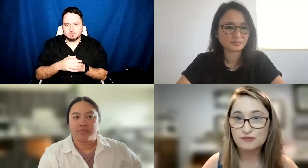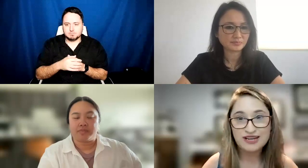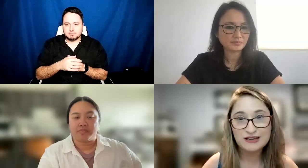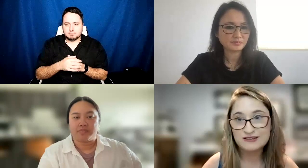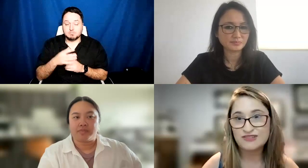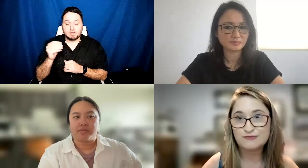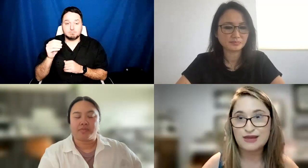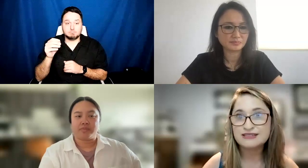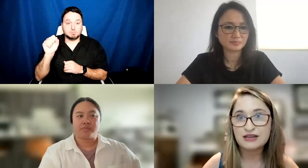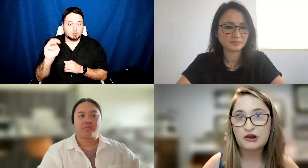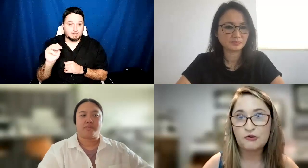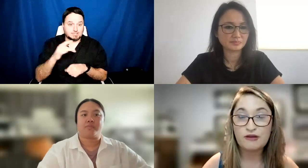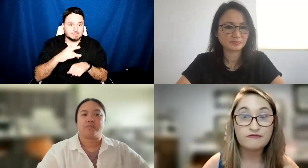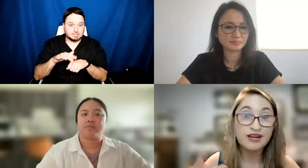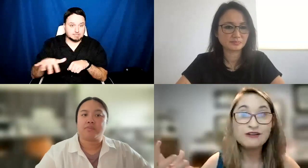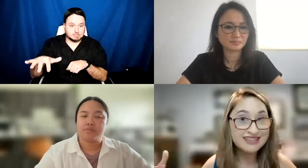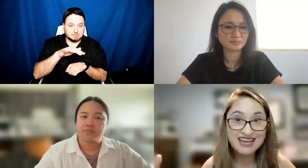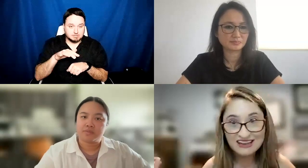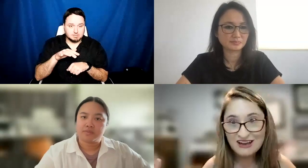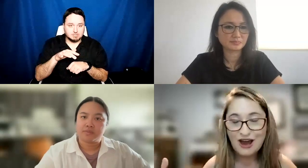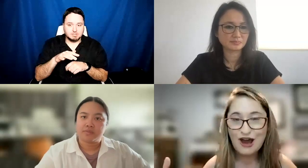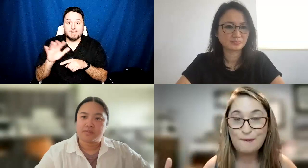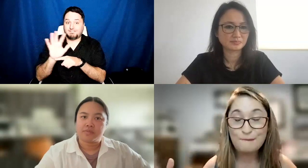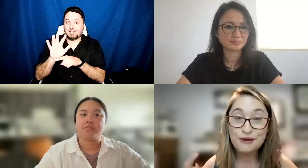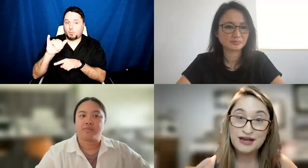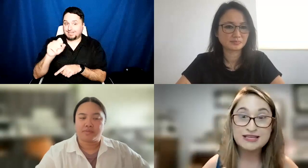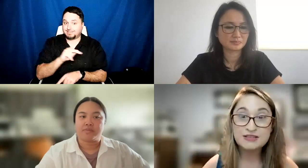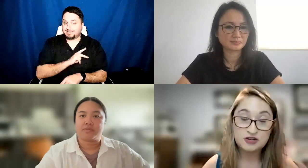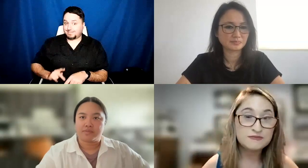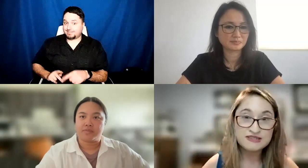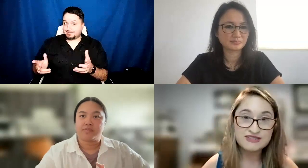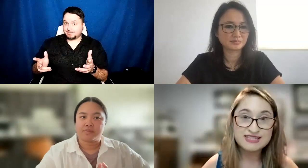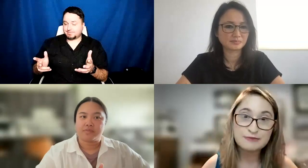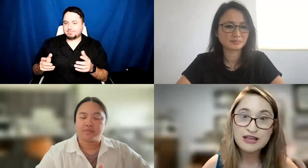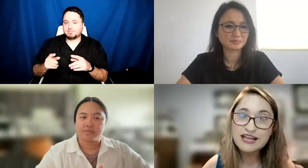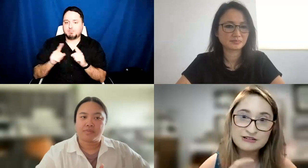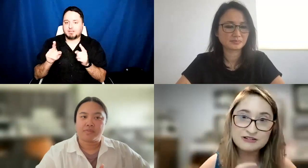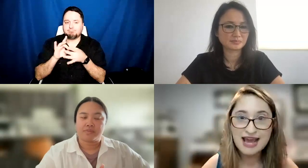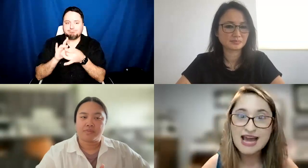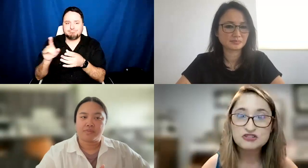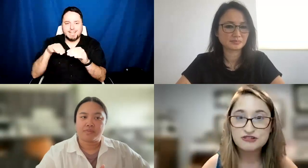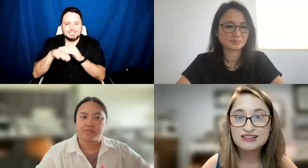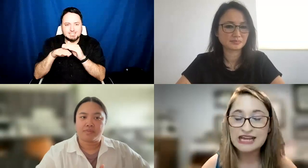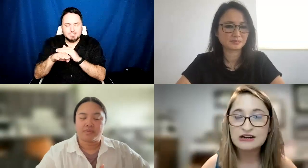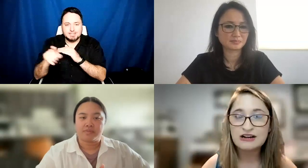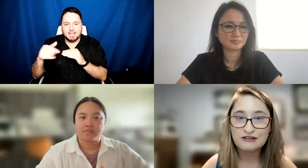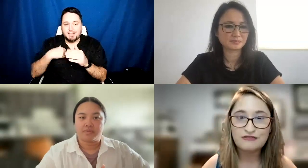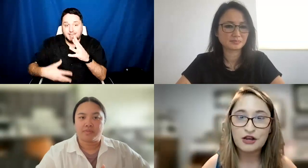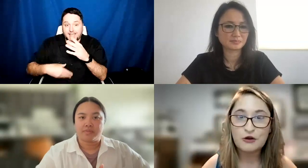In the social media space, you know, video is king, but in terms of accessibility, there's an extra layer of,